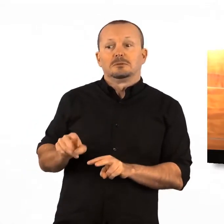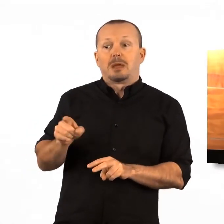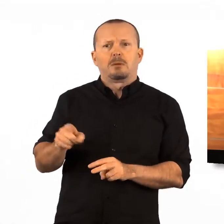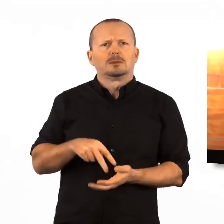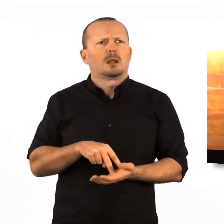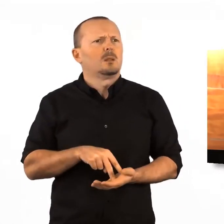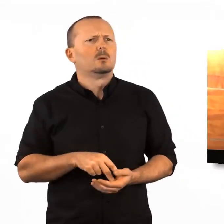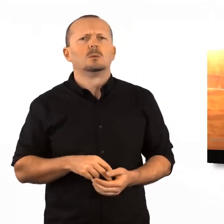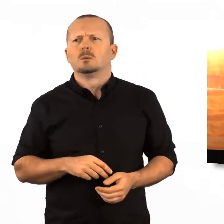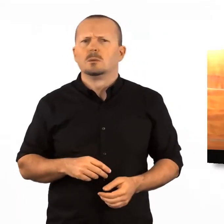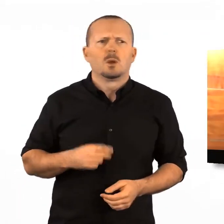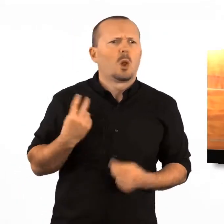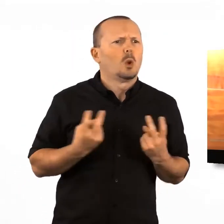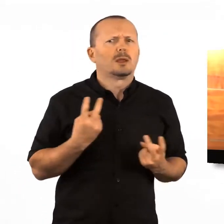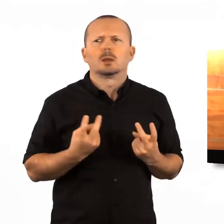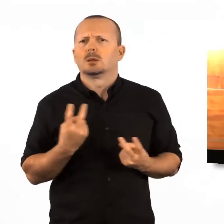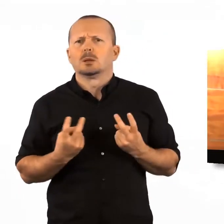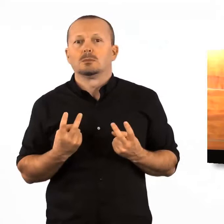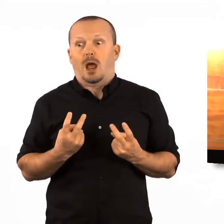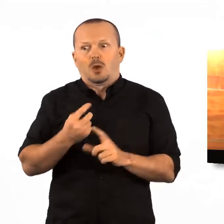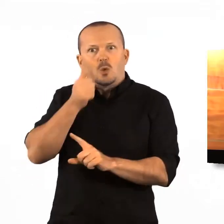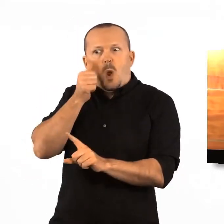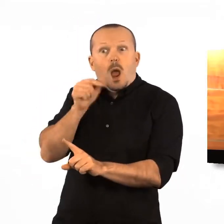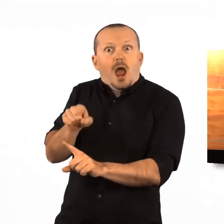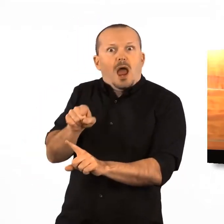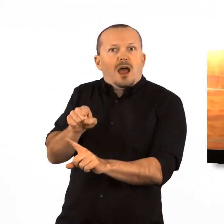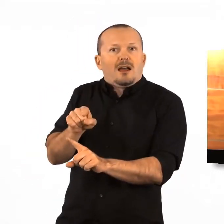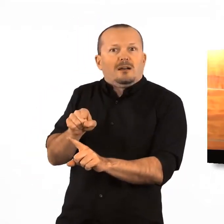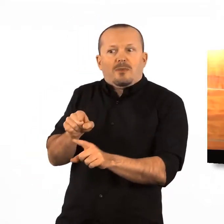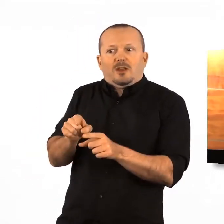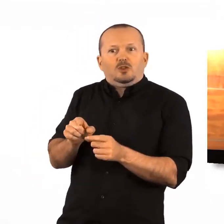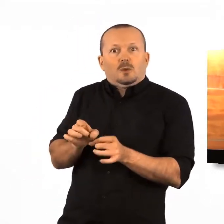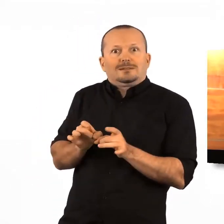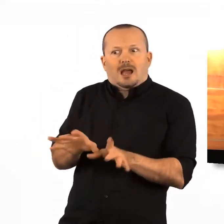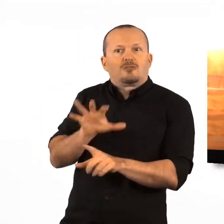be that they’re just standing there looking around and you tune in straight away and you’re